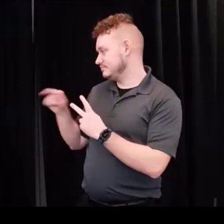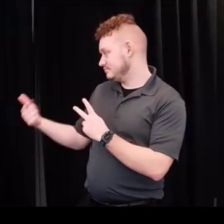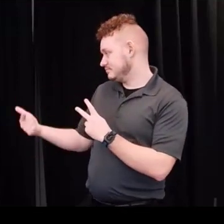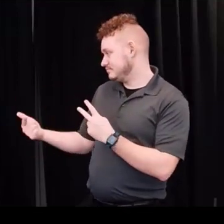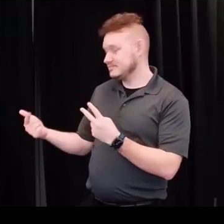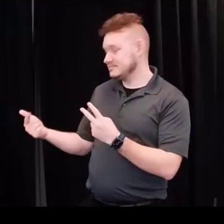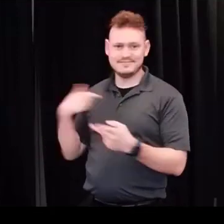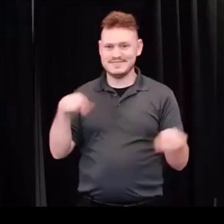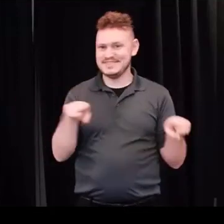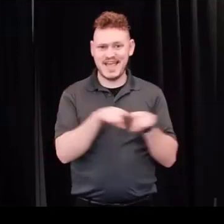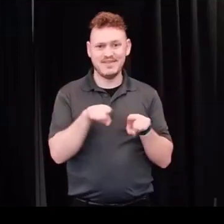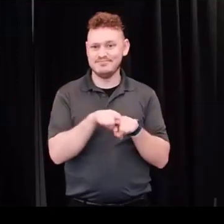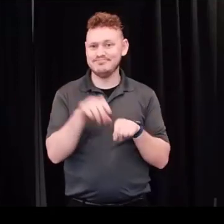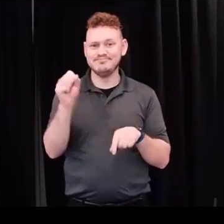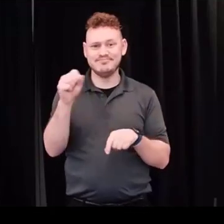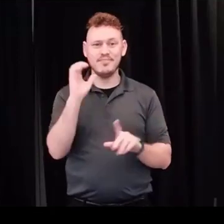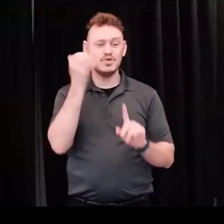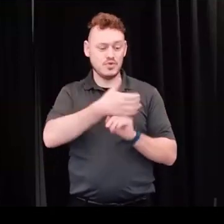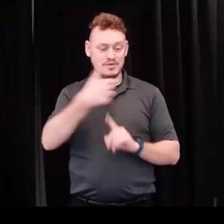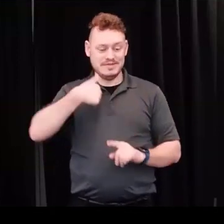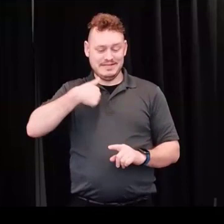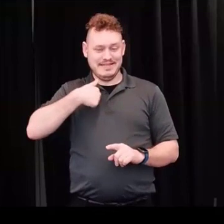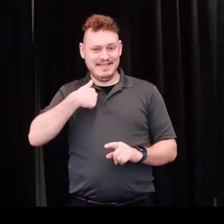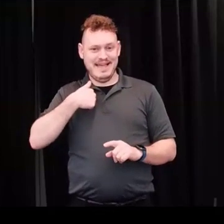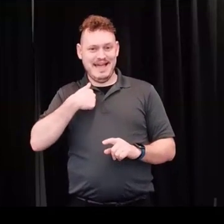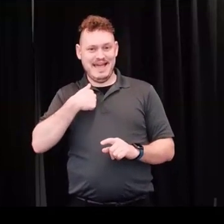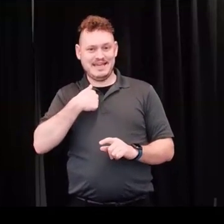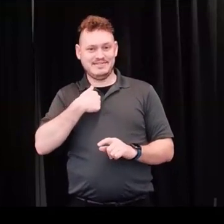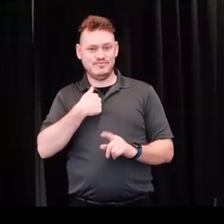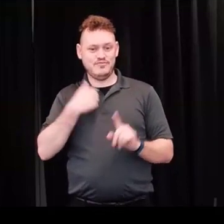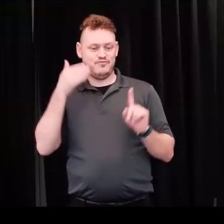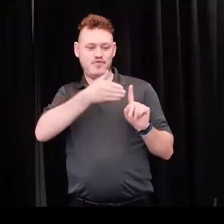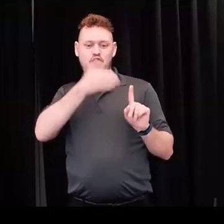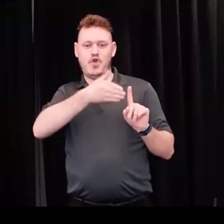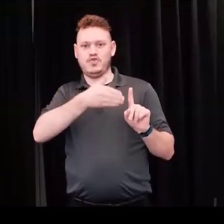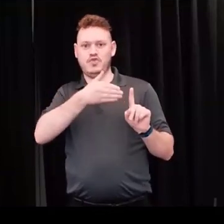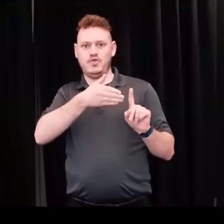Yeah, same thing. Like the personas that I particularly refer to when I'm thinking about